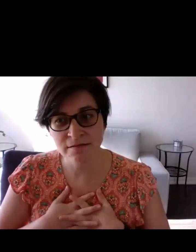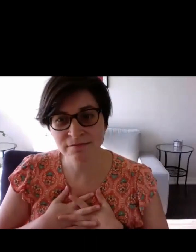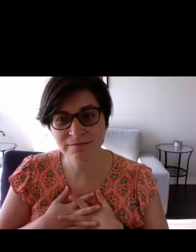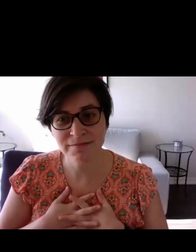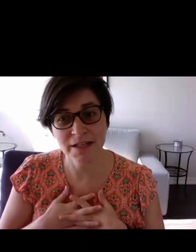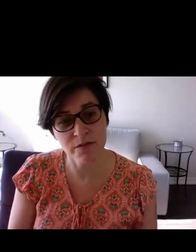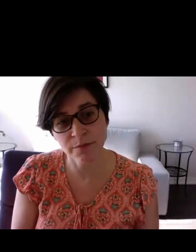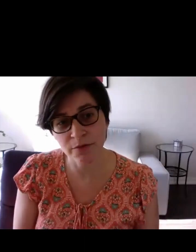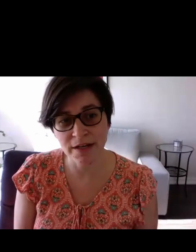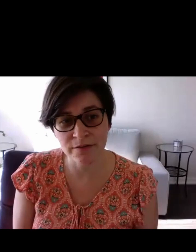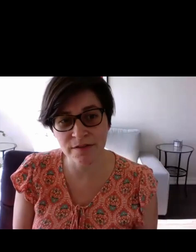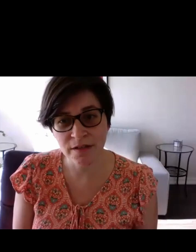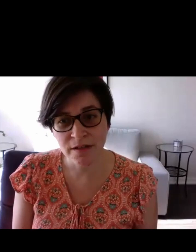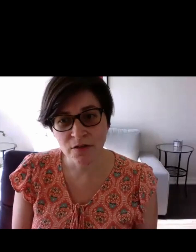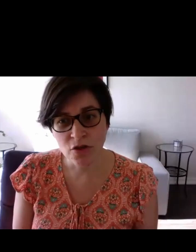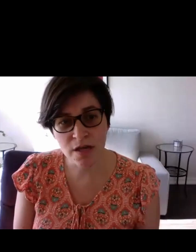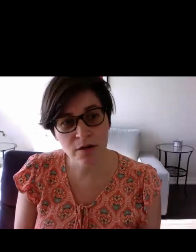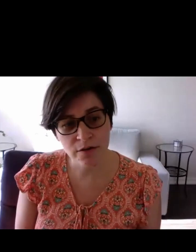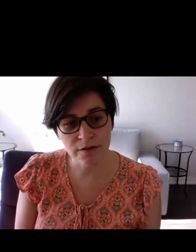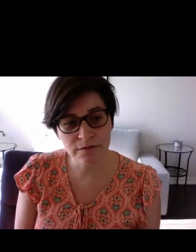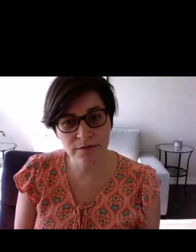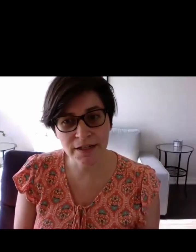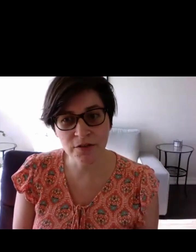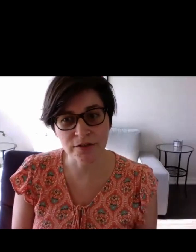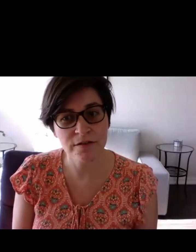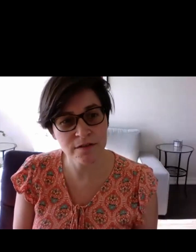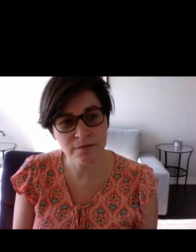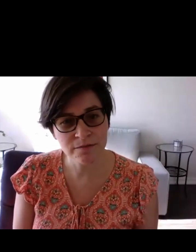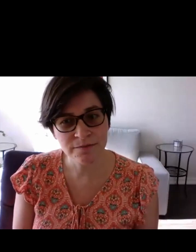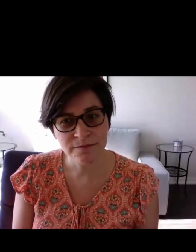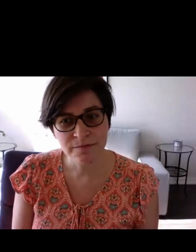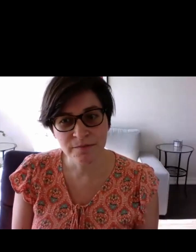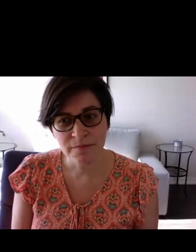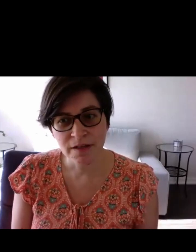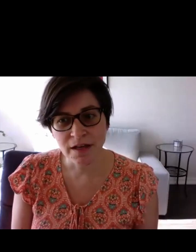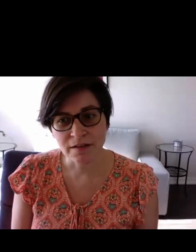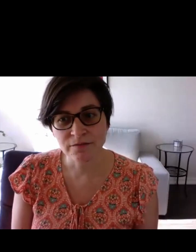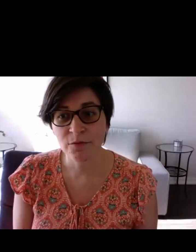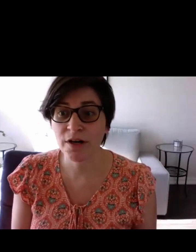I use the pronouns she/her and hers.